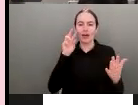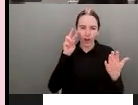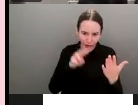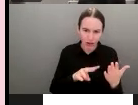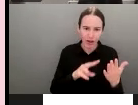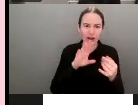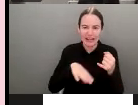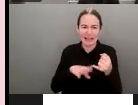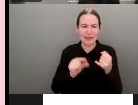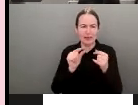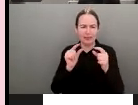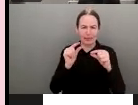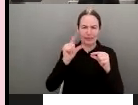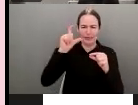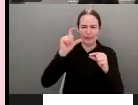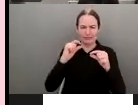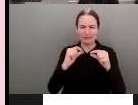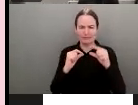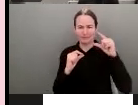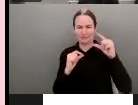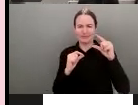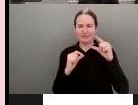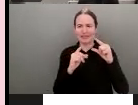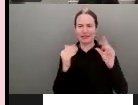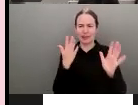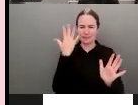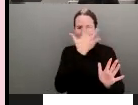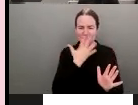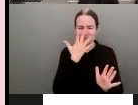Sorry for the weird letters there.